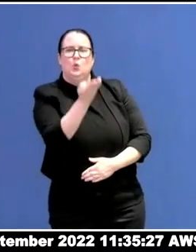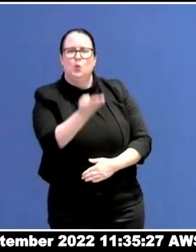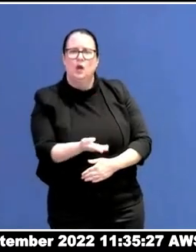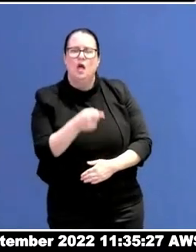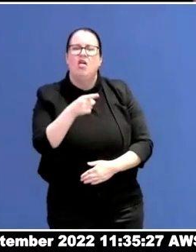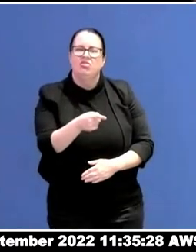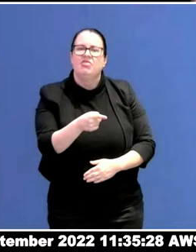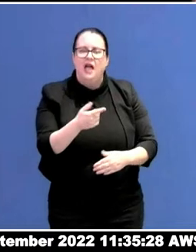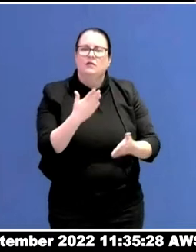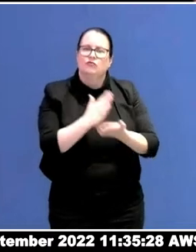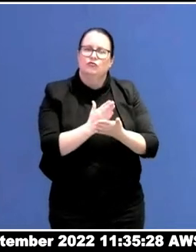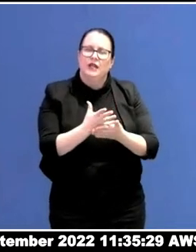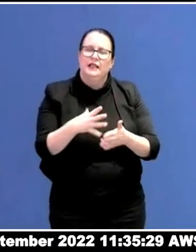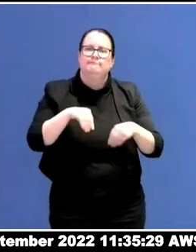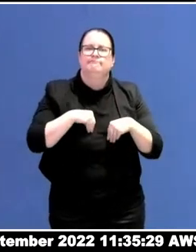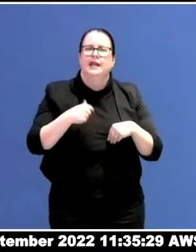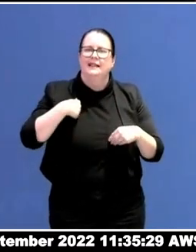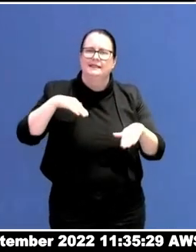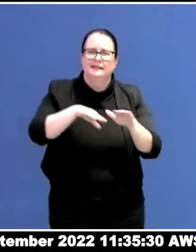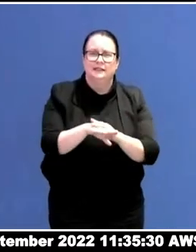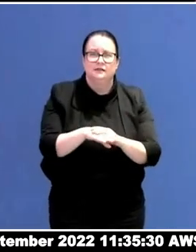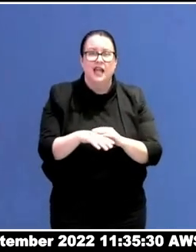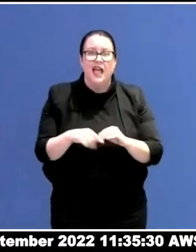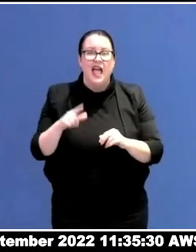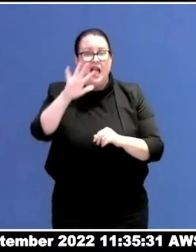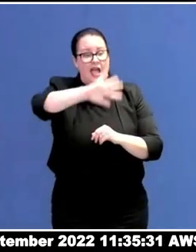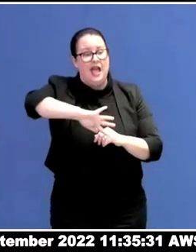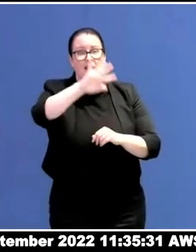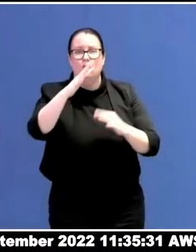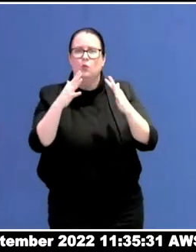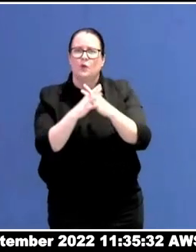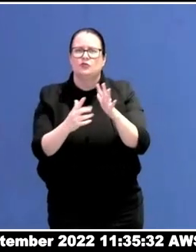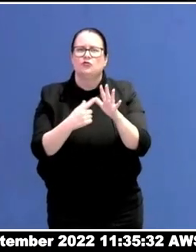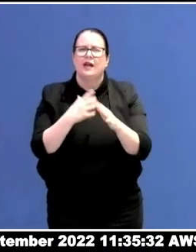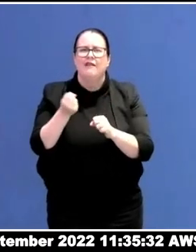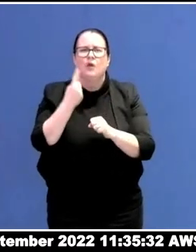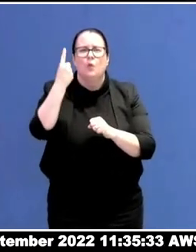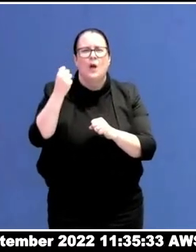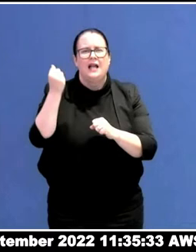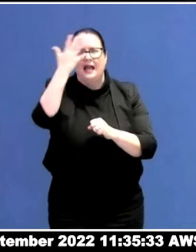A group that do it really well over here in Western Australia is Ngalla Maya Aboriginal Corporation. My nephew is in the room right now.